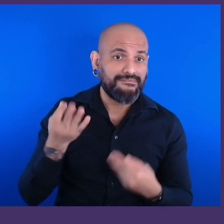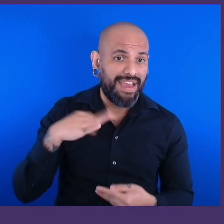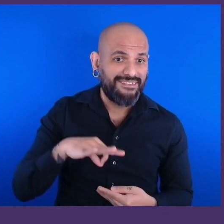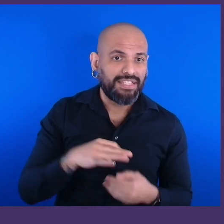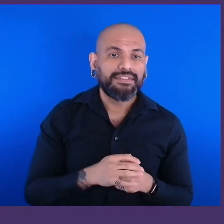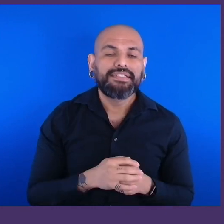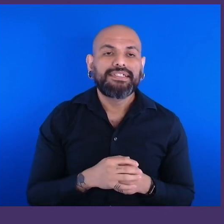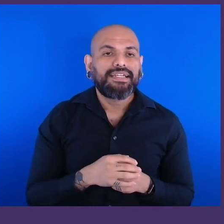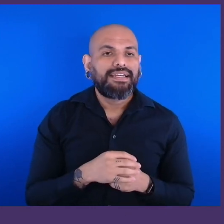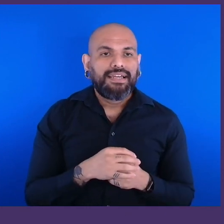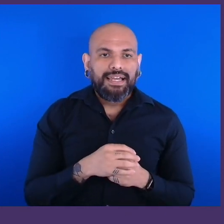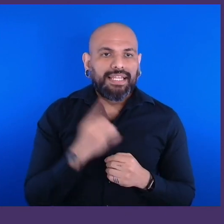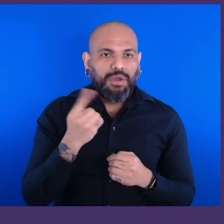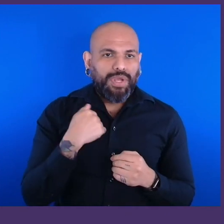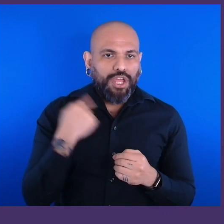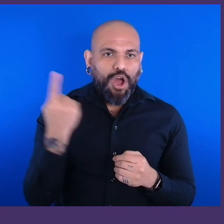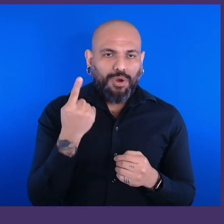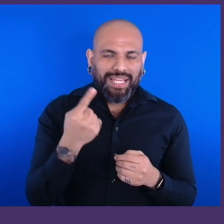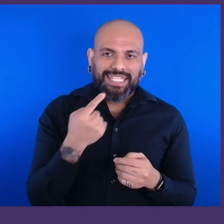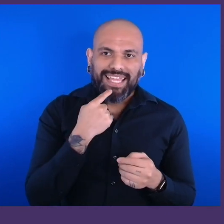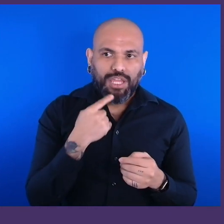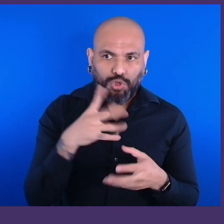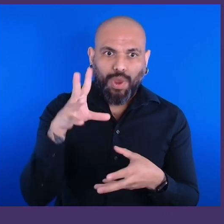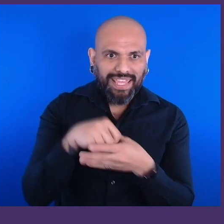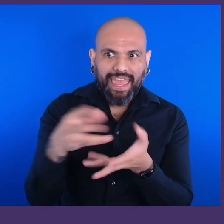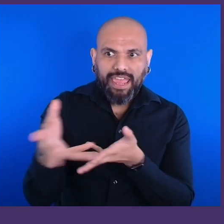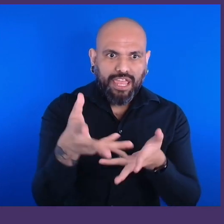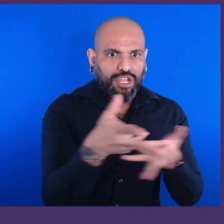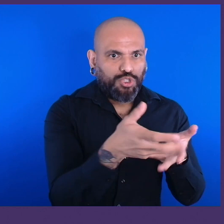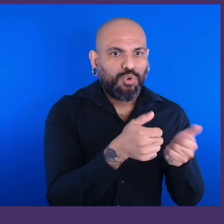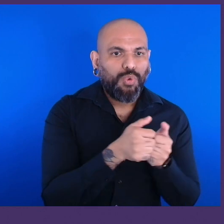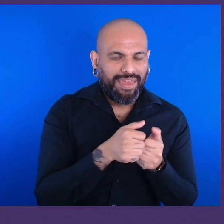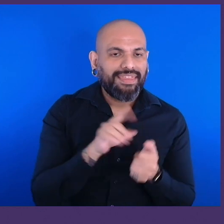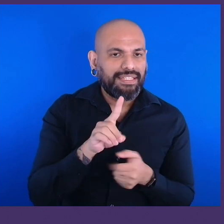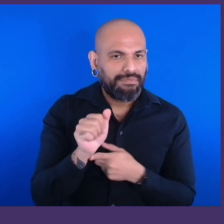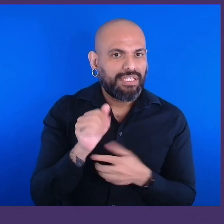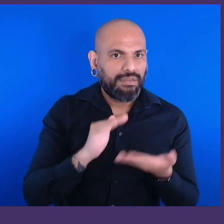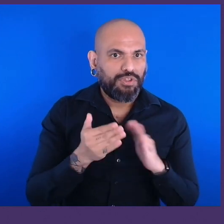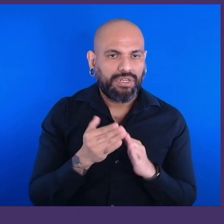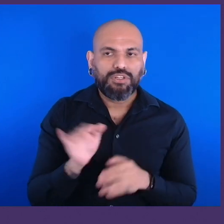with the disability community as well, at any moment